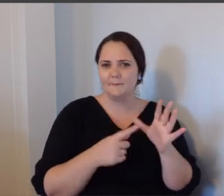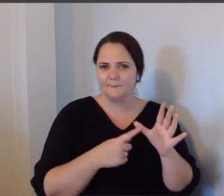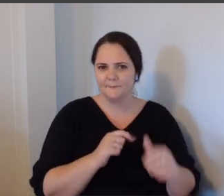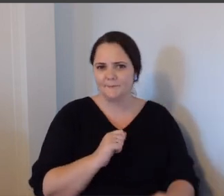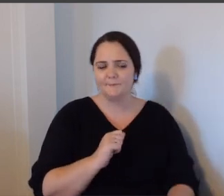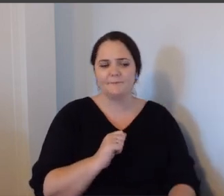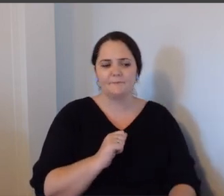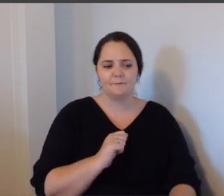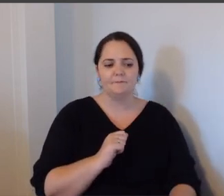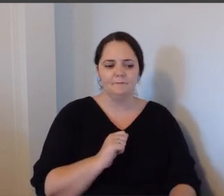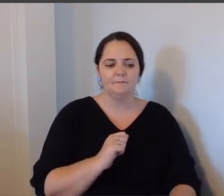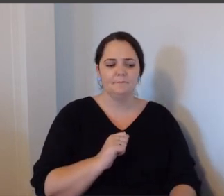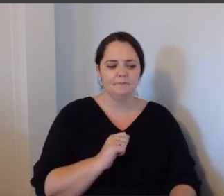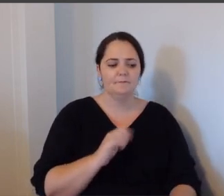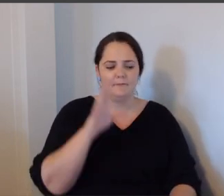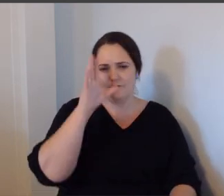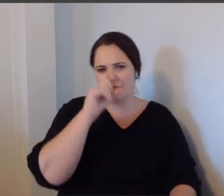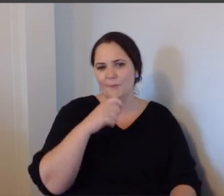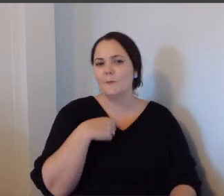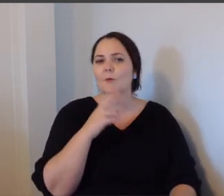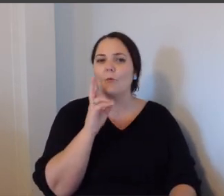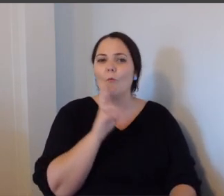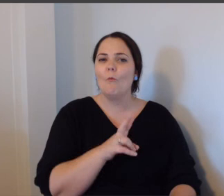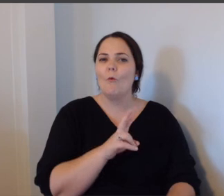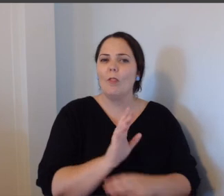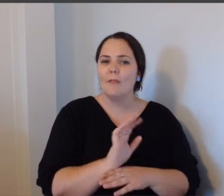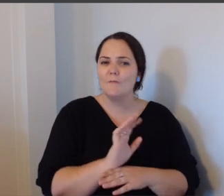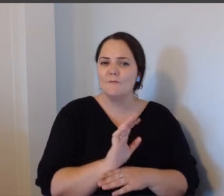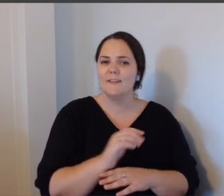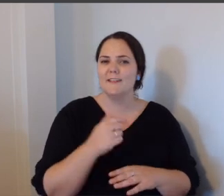and when I was re-watching this film through the week and preparing for the lecture it was